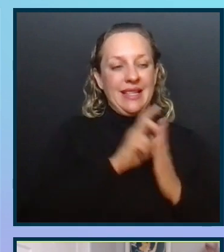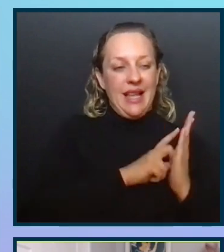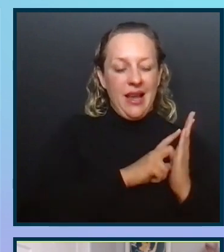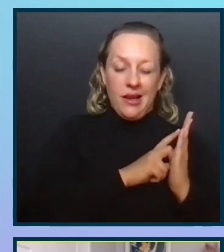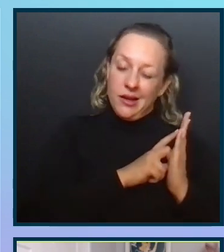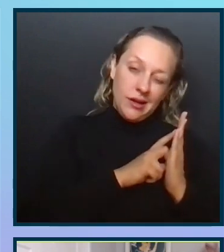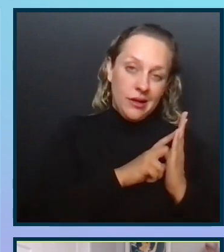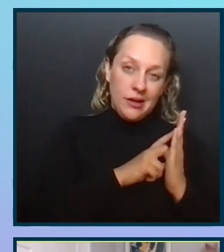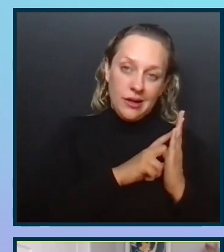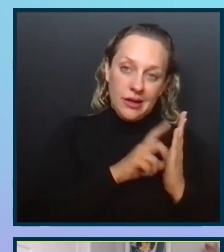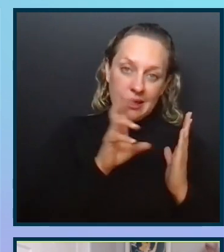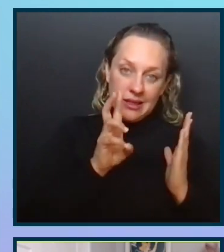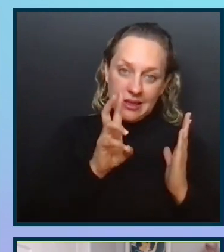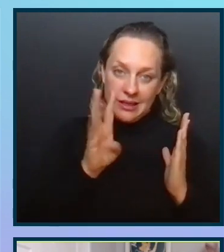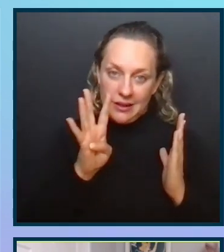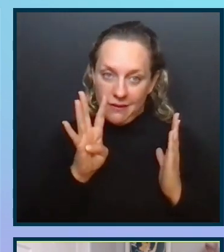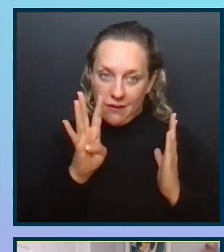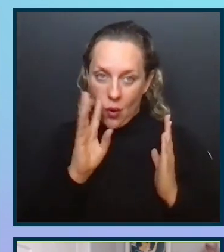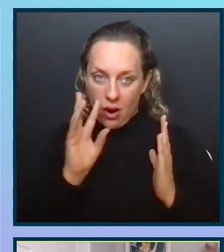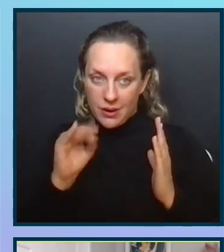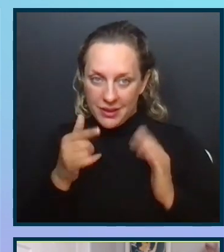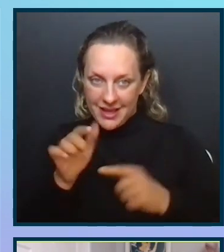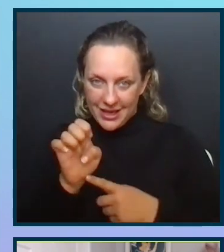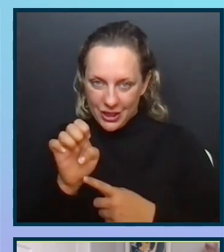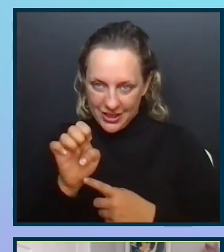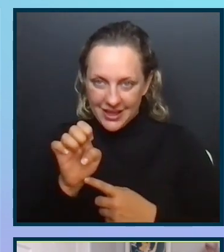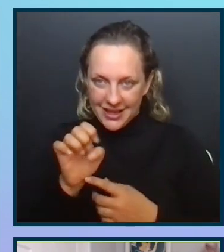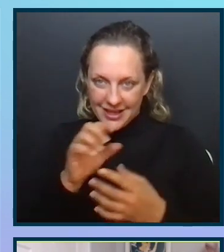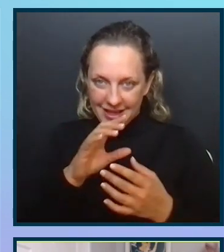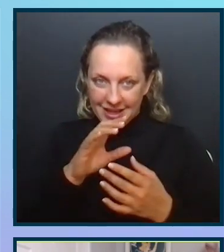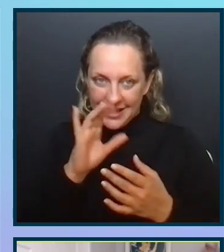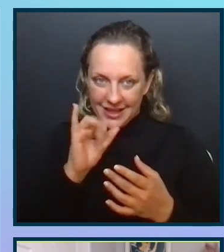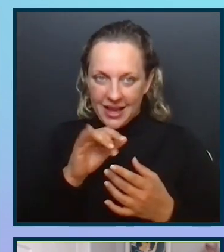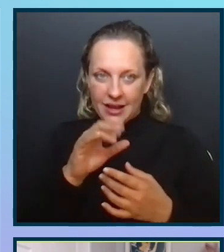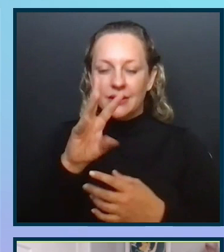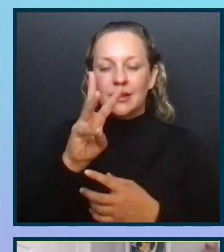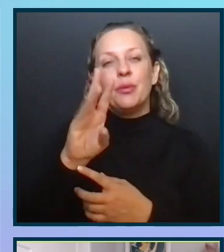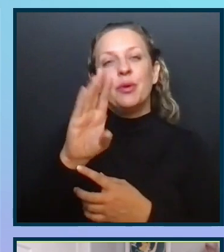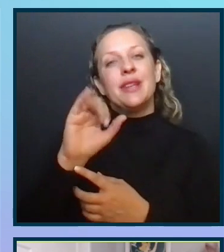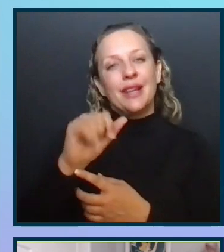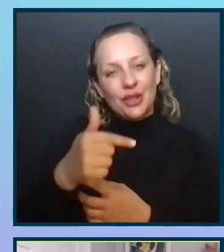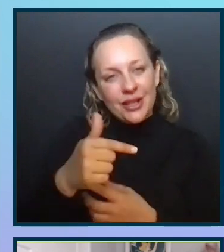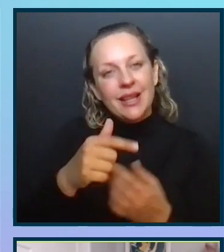64 of WCAG items being related to design, doesn't seem that far off.